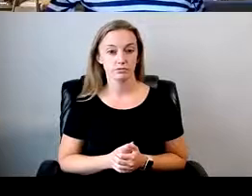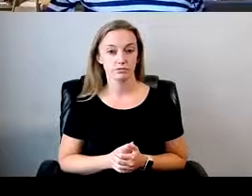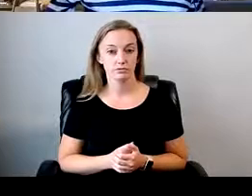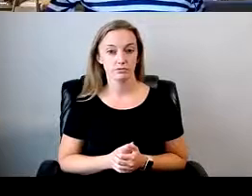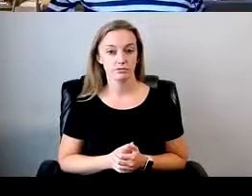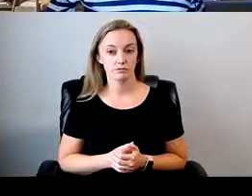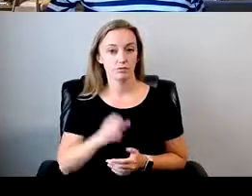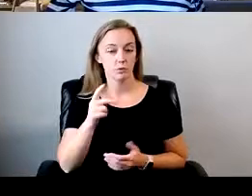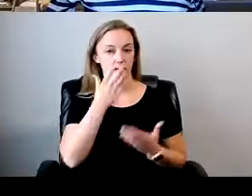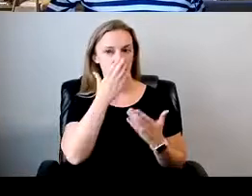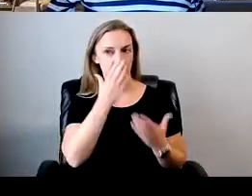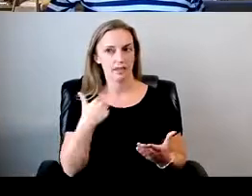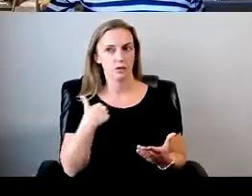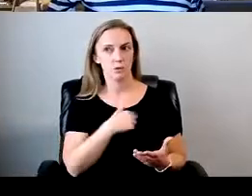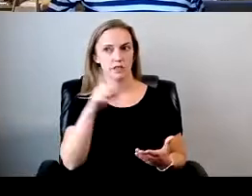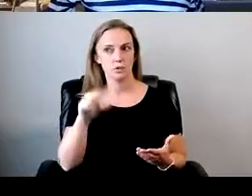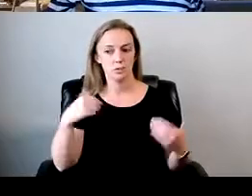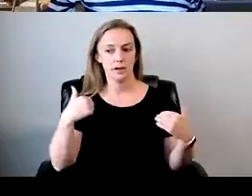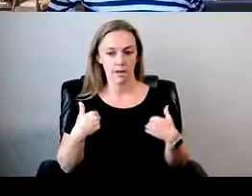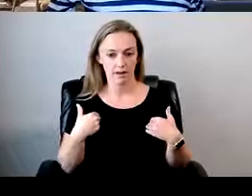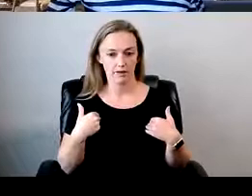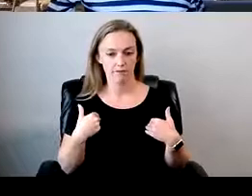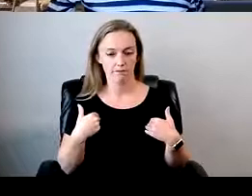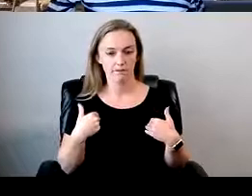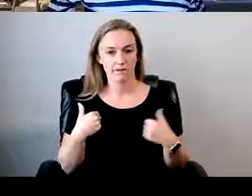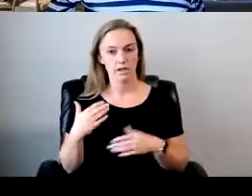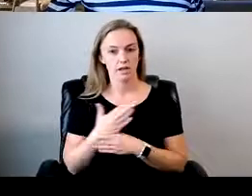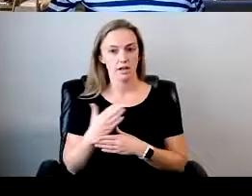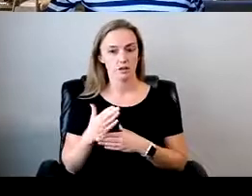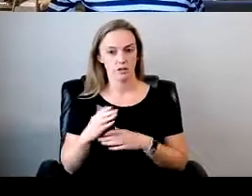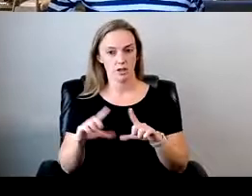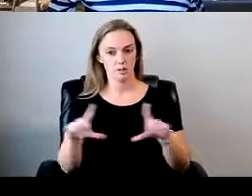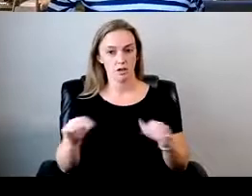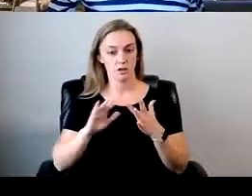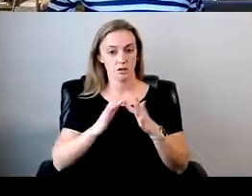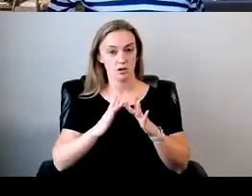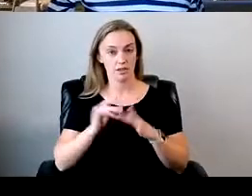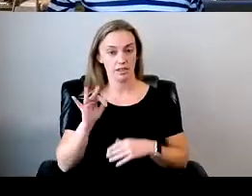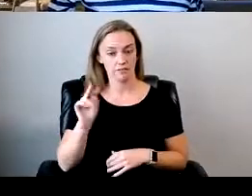All right, thanks. And we do have a shared box online. If you go to a bit.ly/ud_therapy,